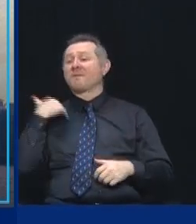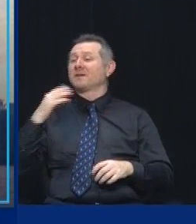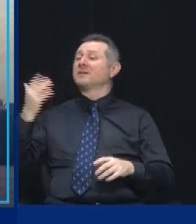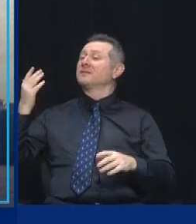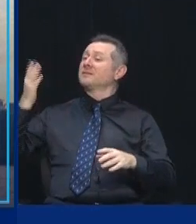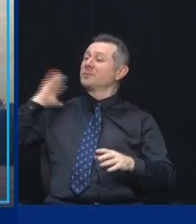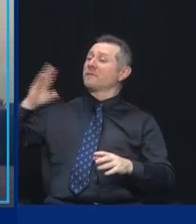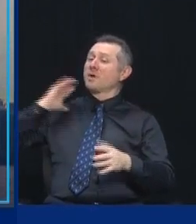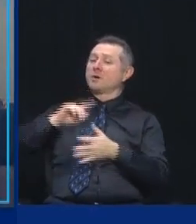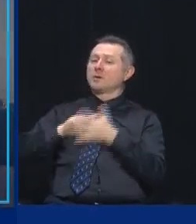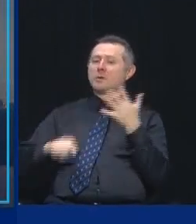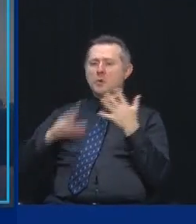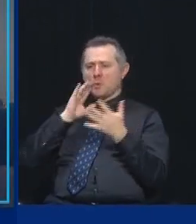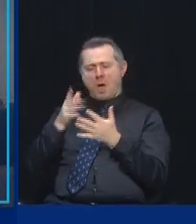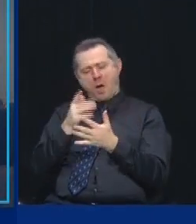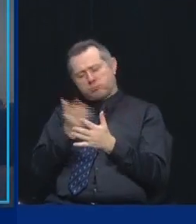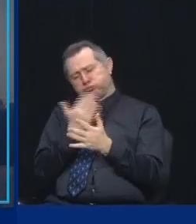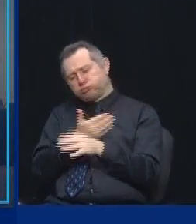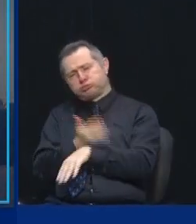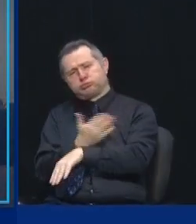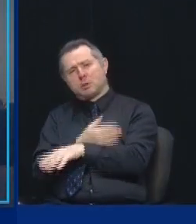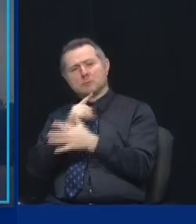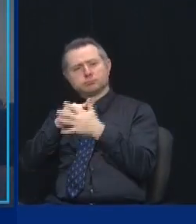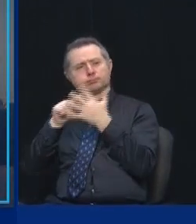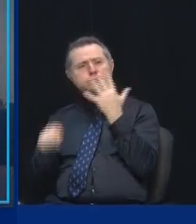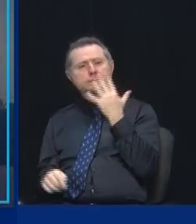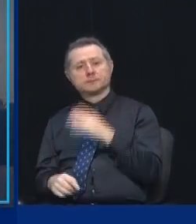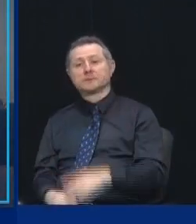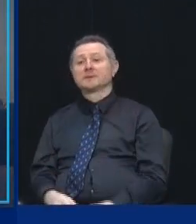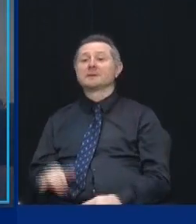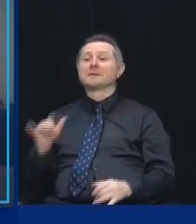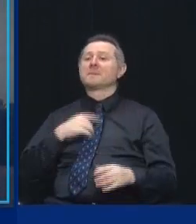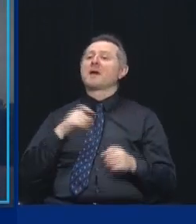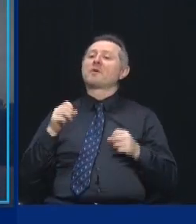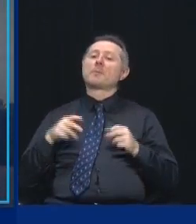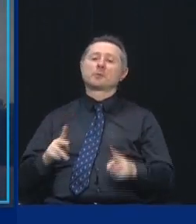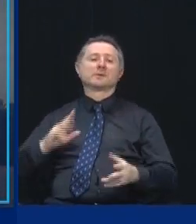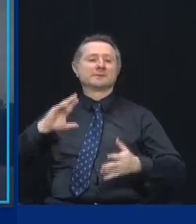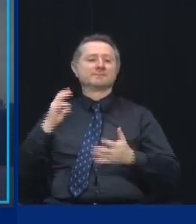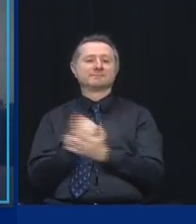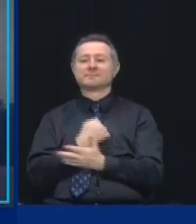COMPETITORS. AND WE'RE GOING TO FIX A LOT OF THE THINGS THAT WE SHOULD HAVE